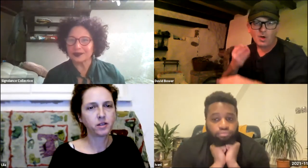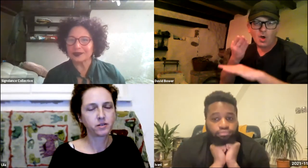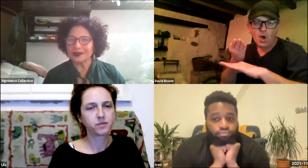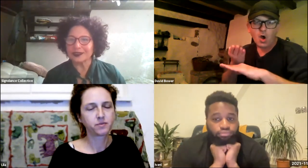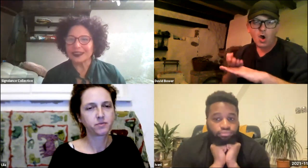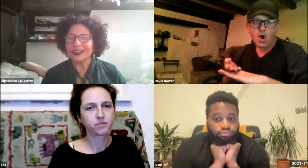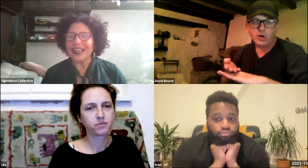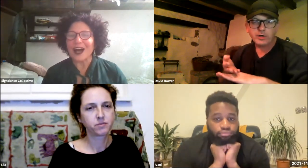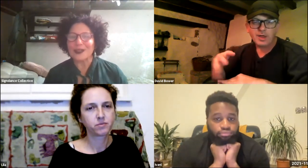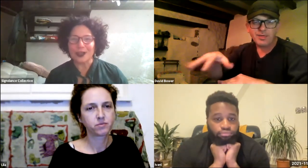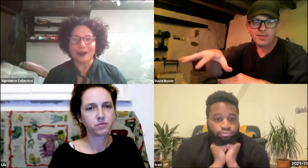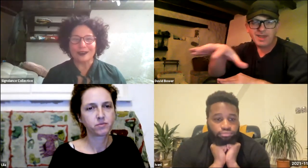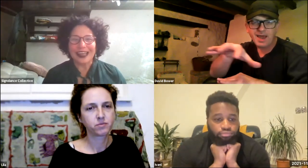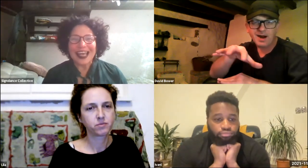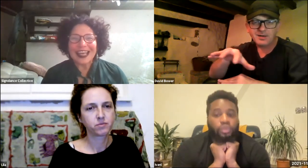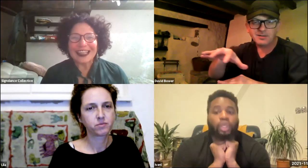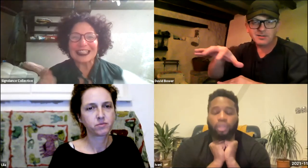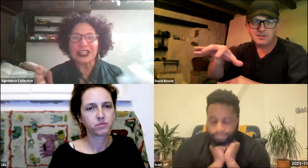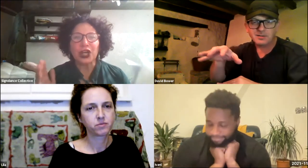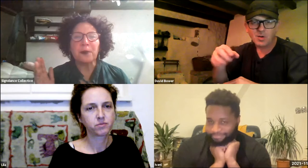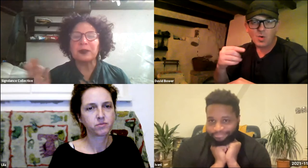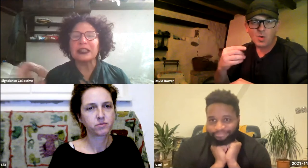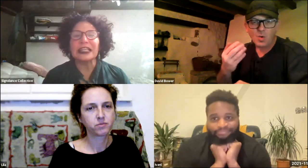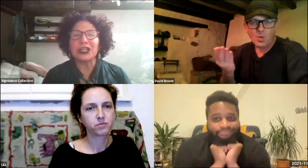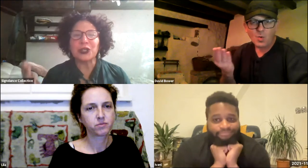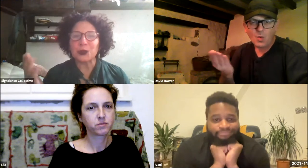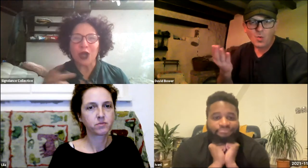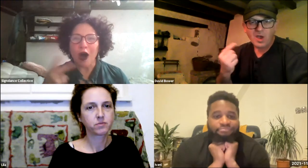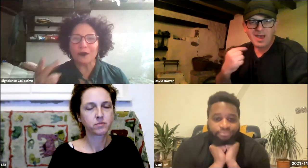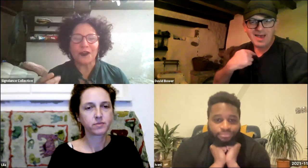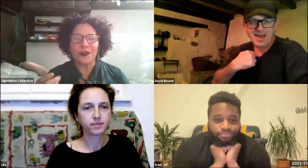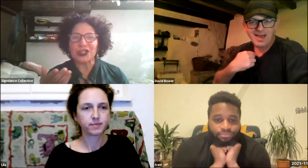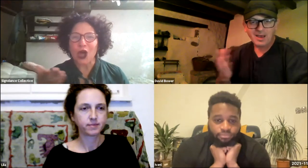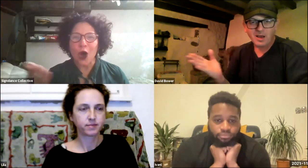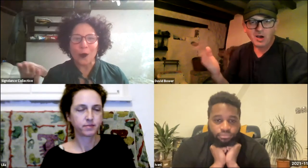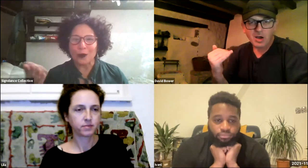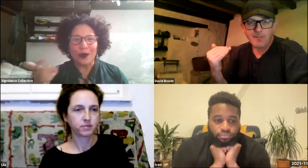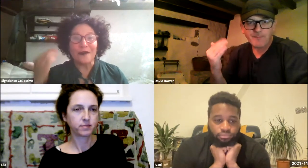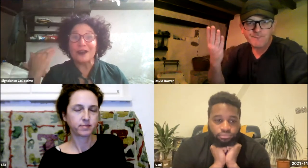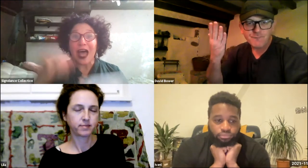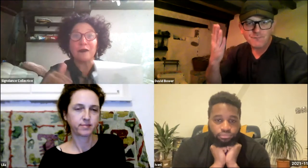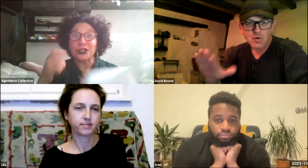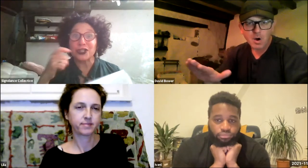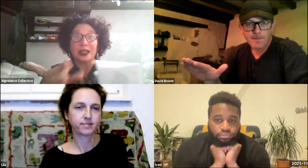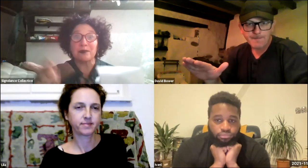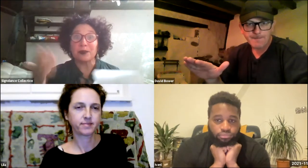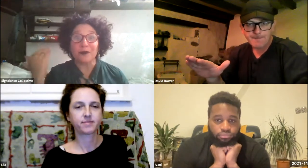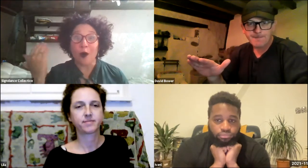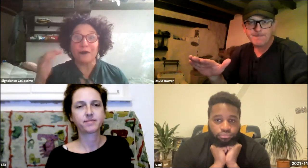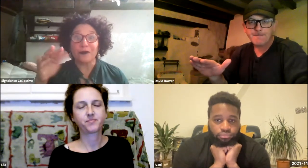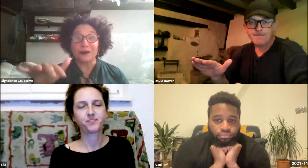It is just out of reach. So I can't share that with you. I was thinking about the